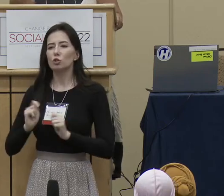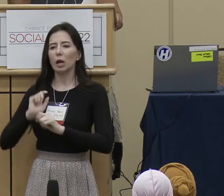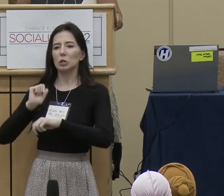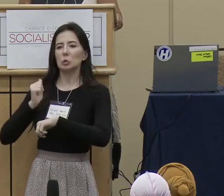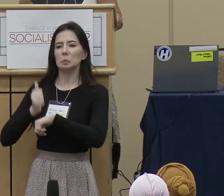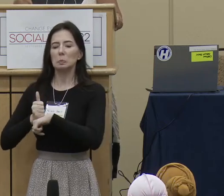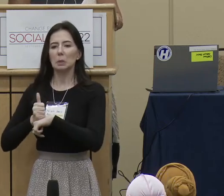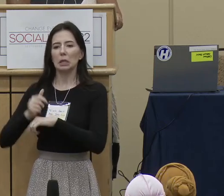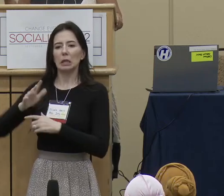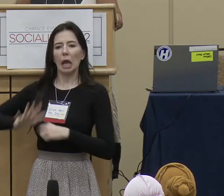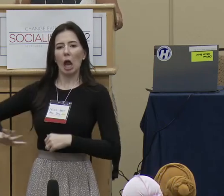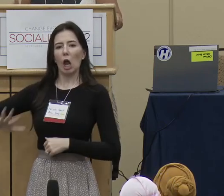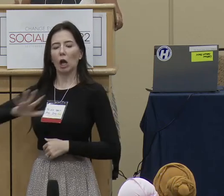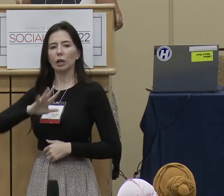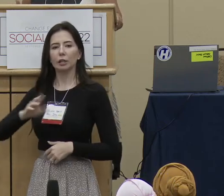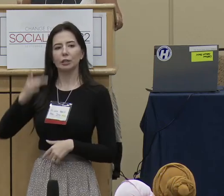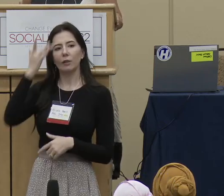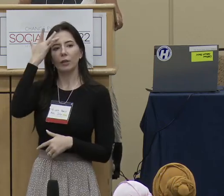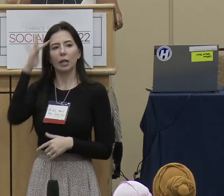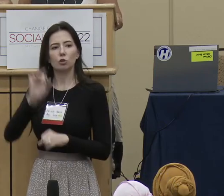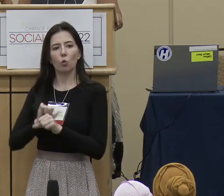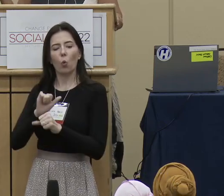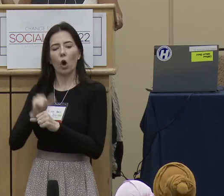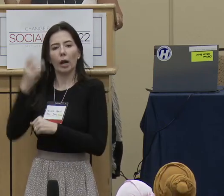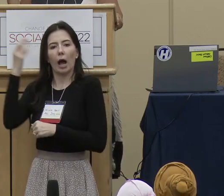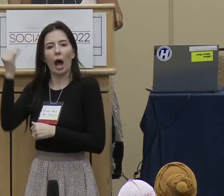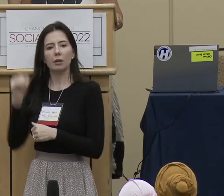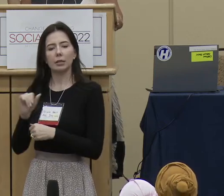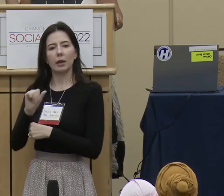justice, which is trying to build areas of intellectual